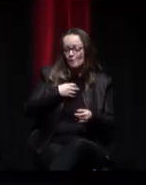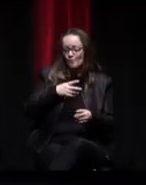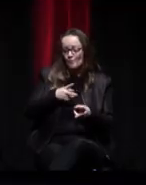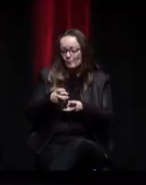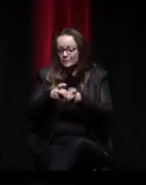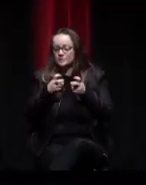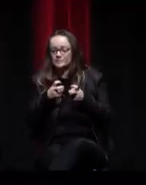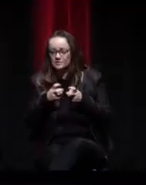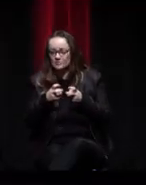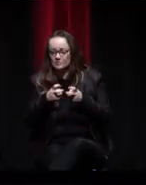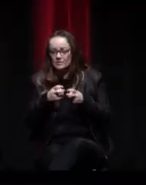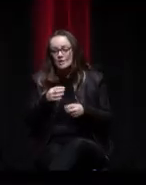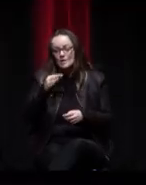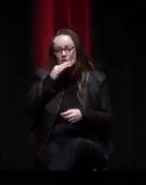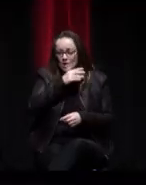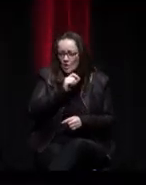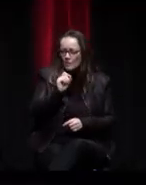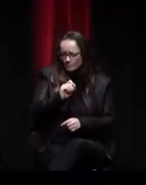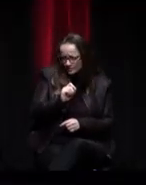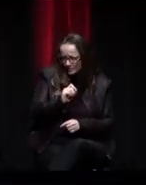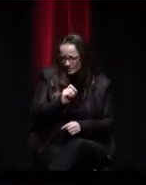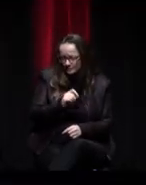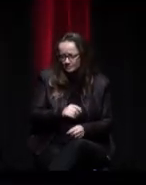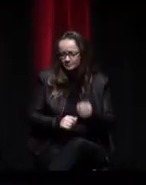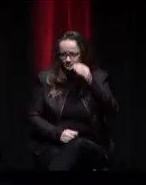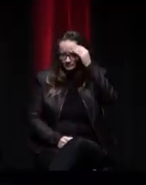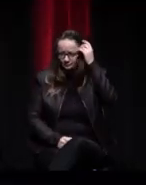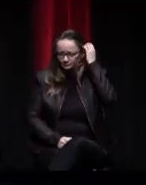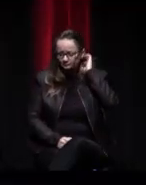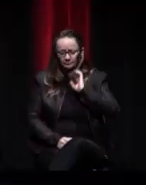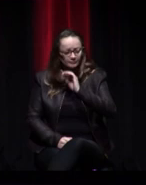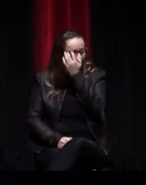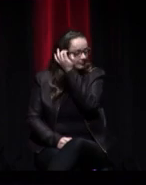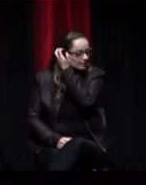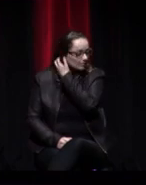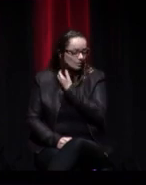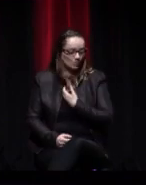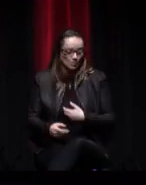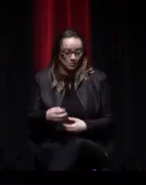It's also evident that the criterion of truth,